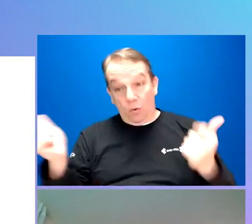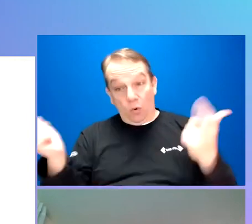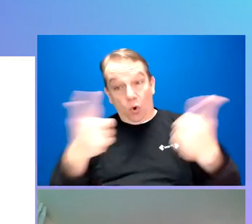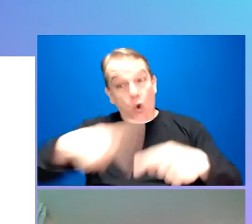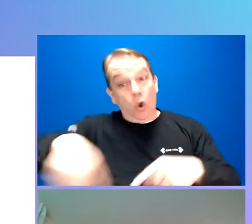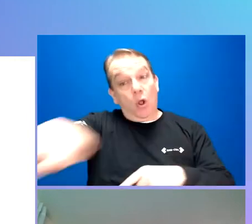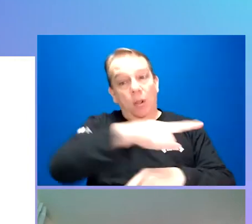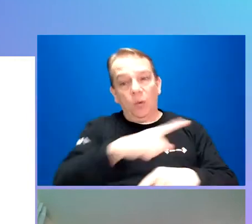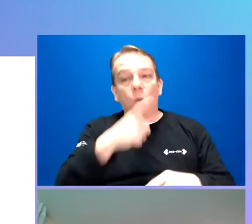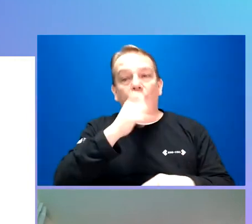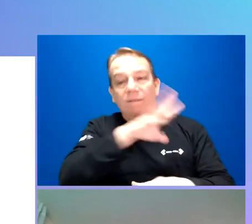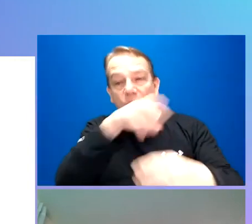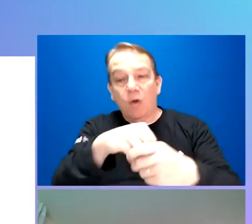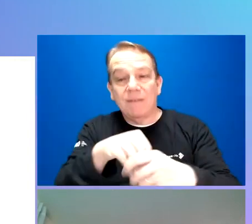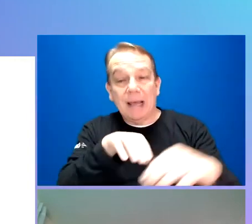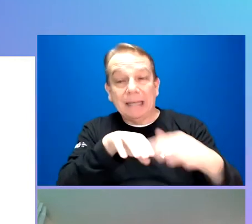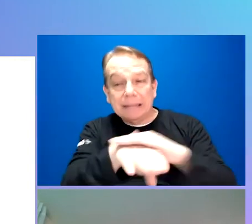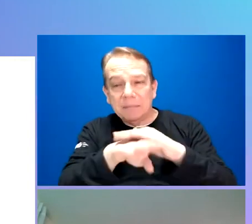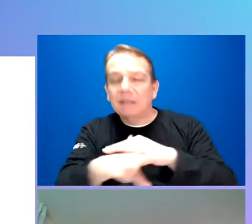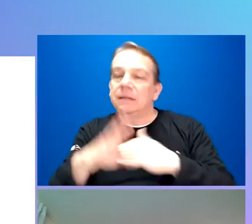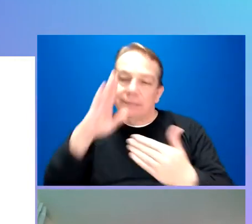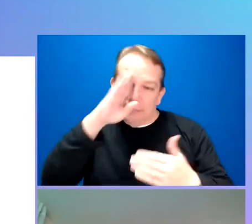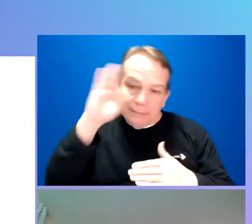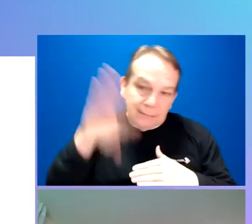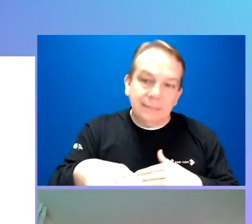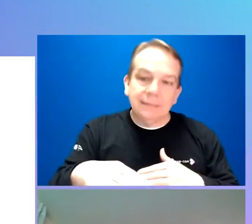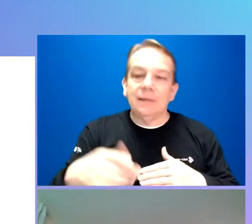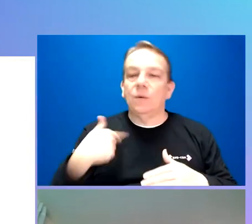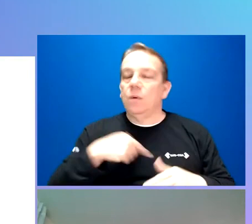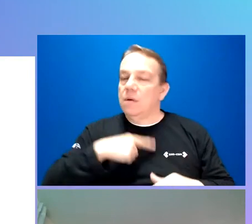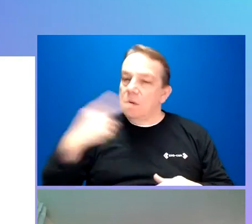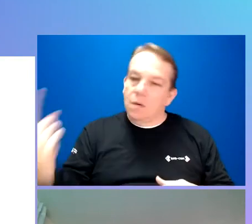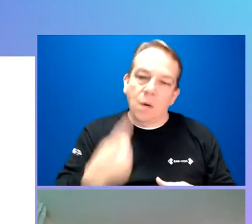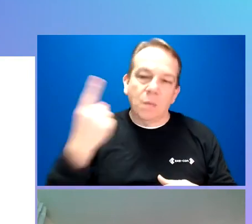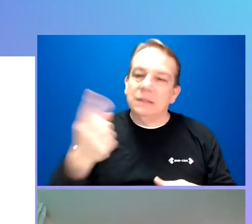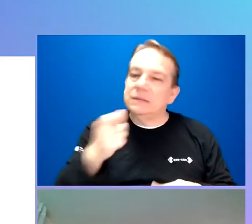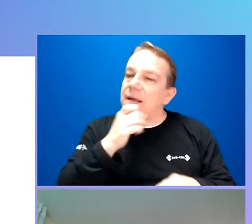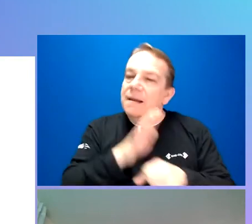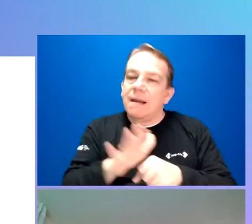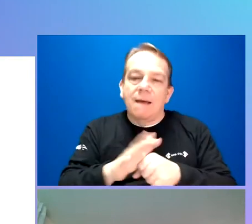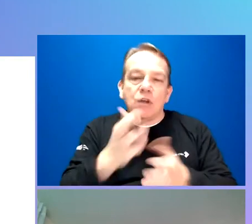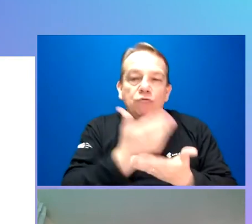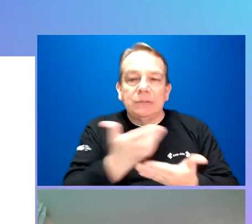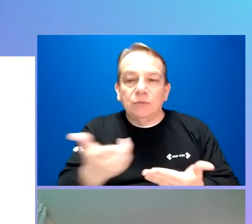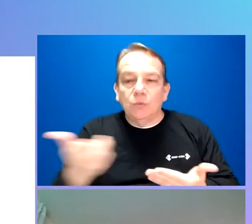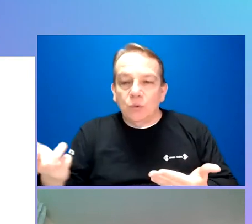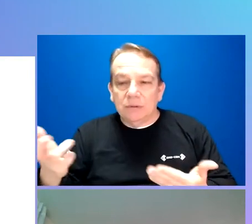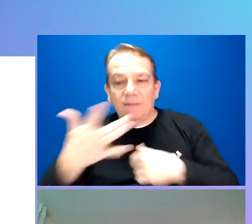that, uh, we are we are always short of resources. Right. So